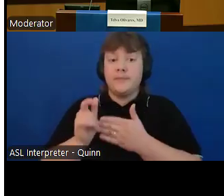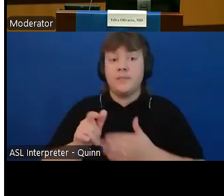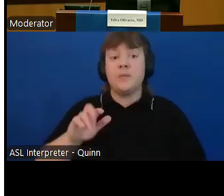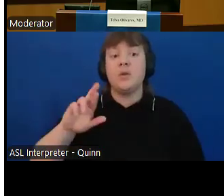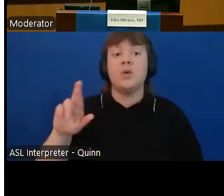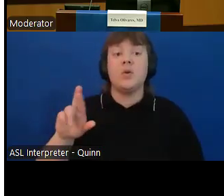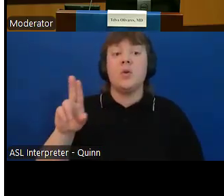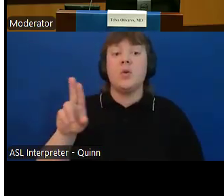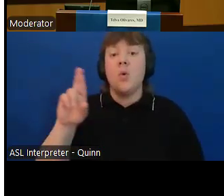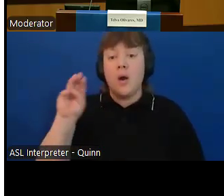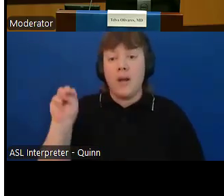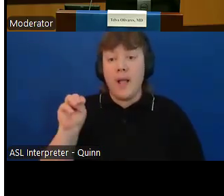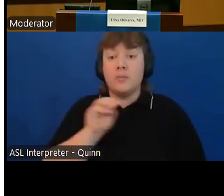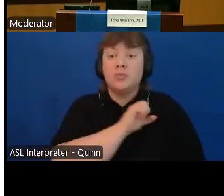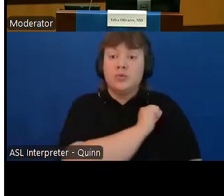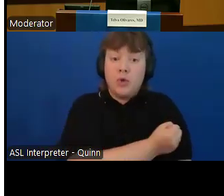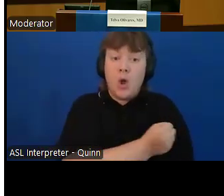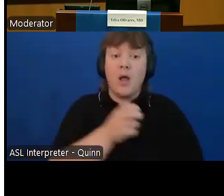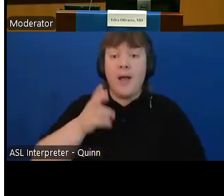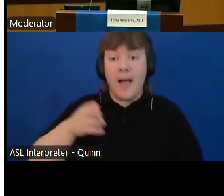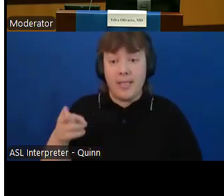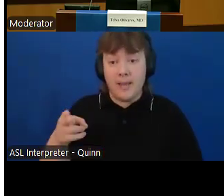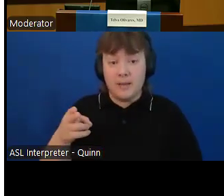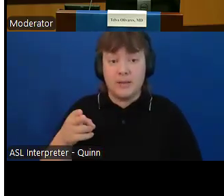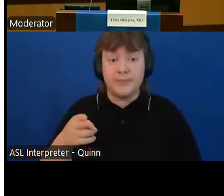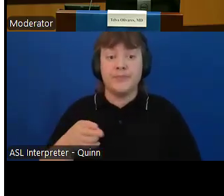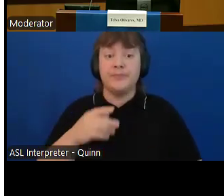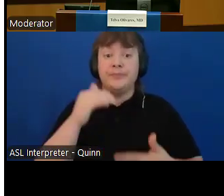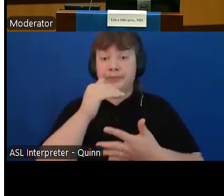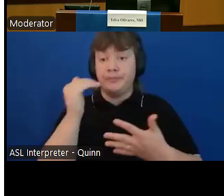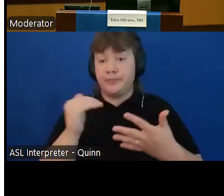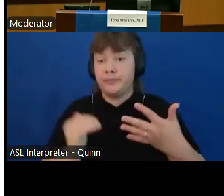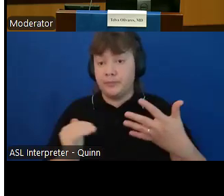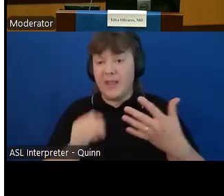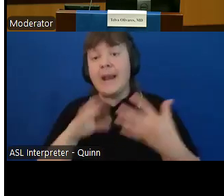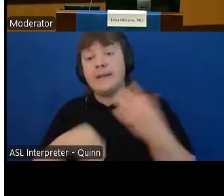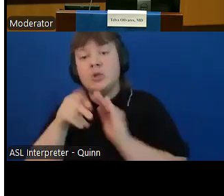strong in highland land includes these following. In addition to the policy which recapitulates the